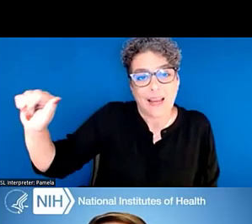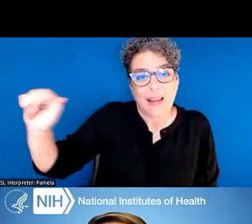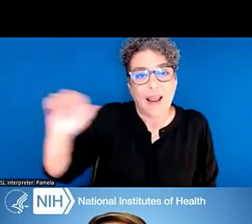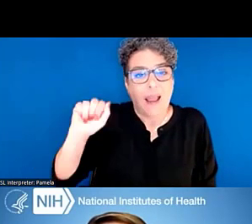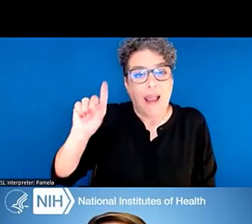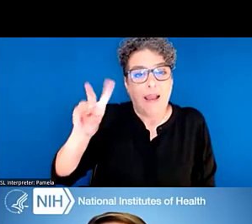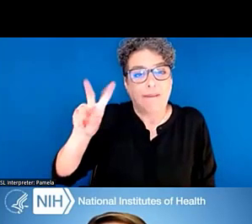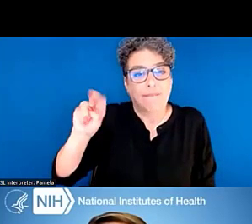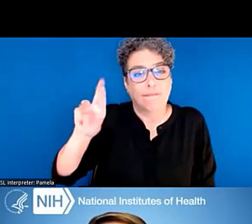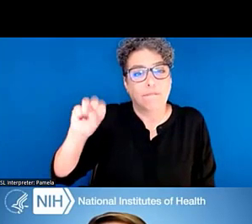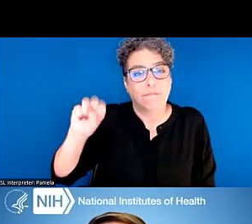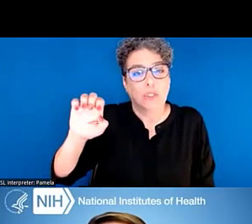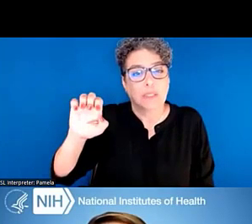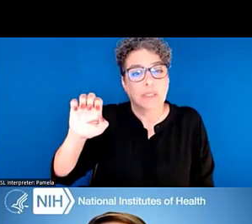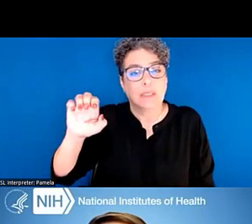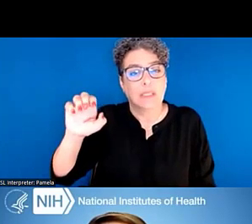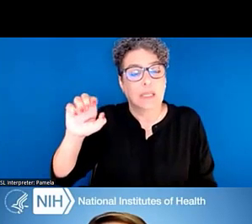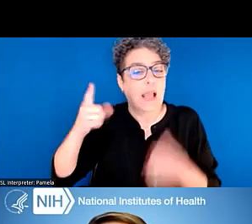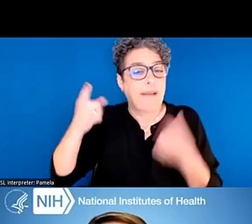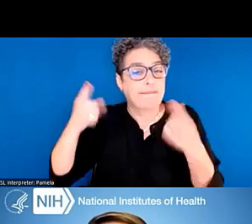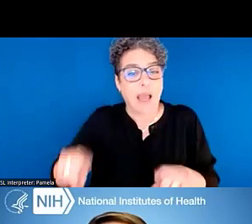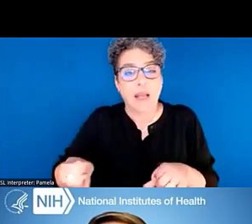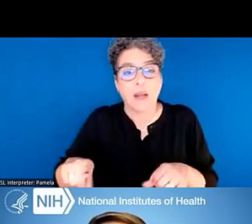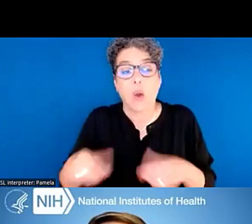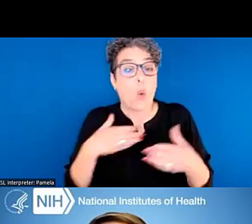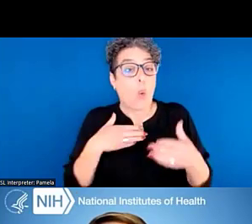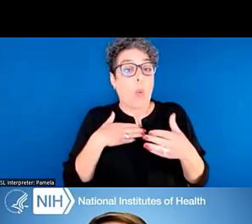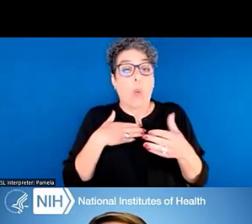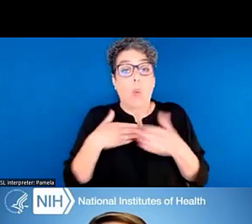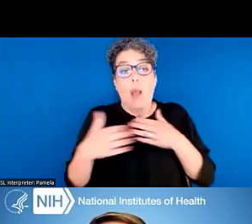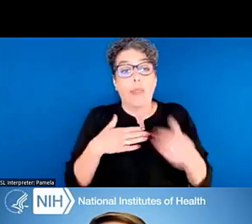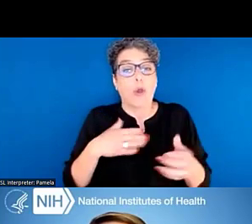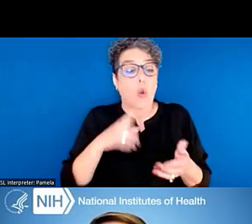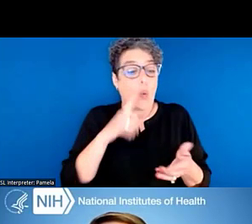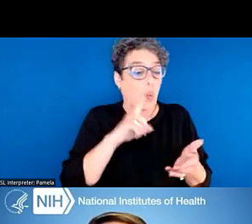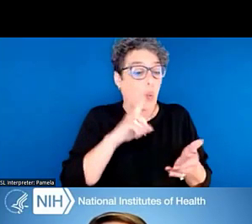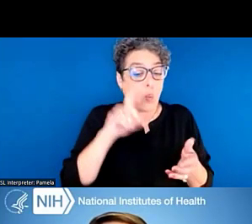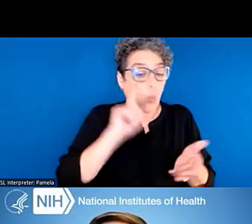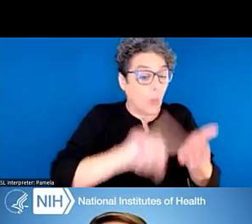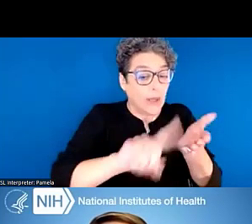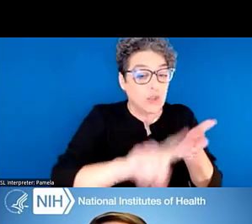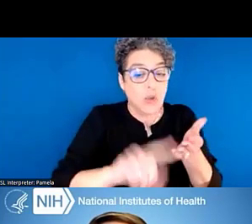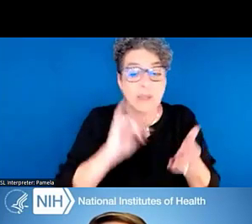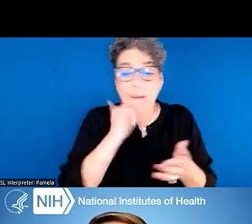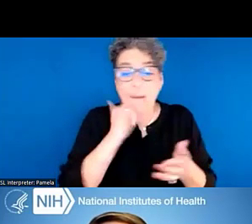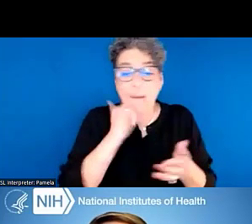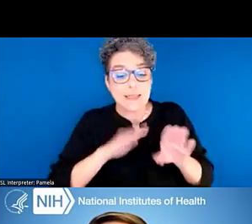to be on the safe side. Whether it's research misconduct or not comes after it. I put the .. Dr. Patricia Valdez: To report ..